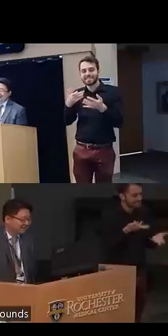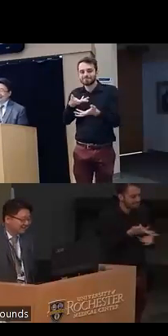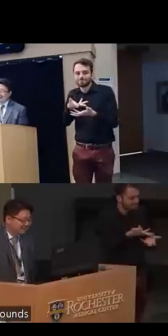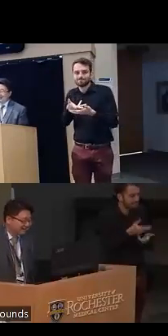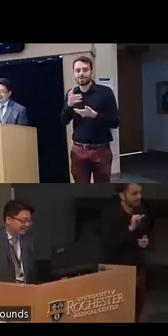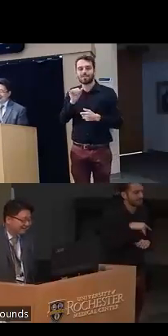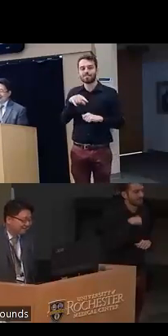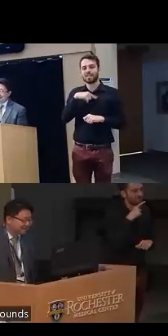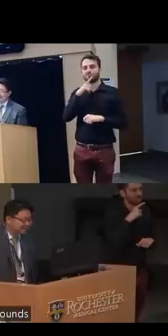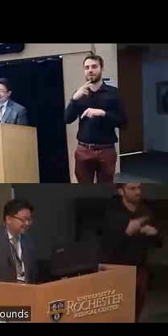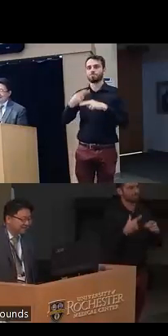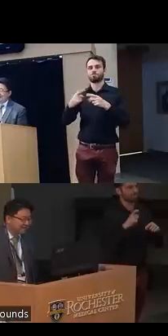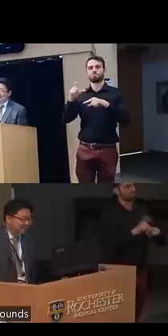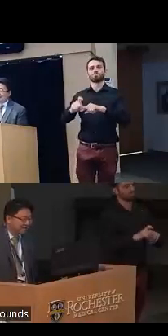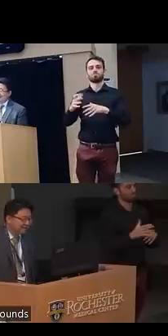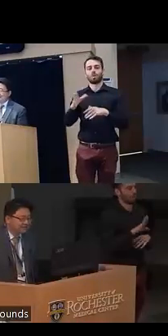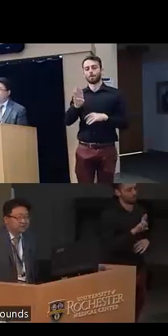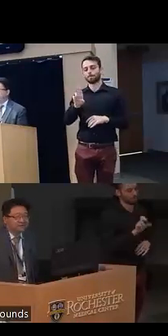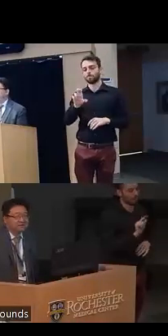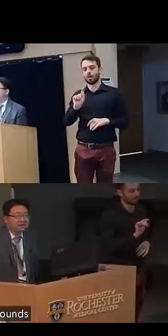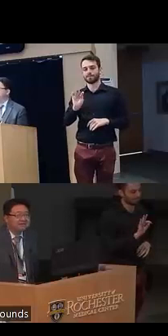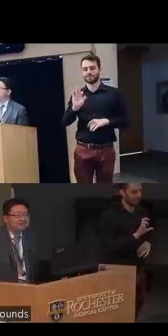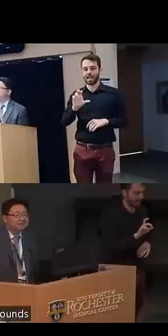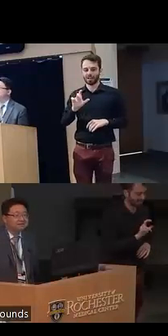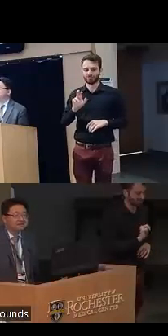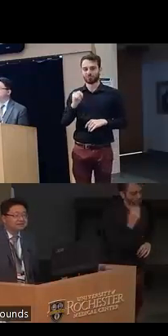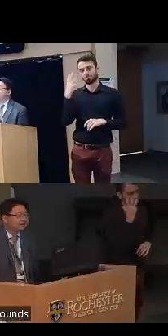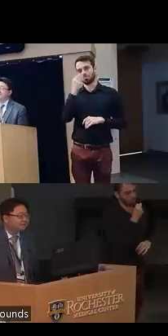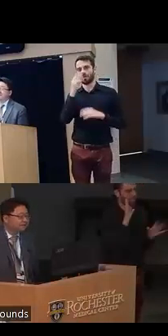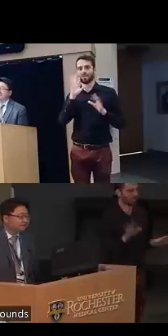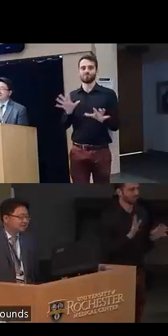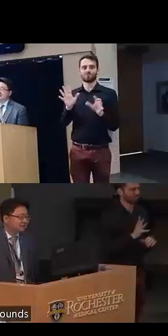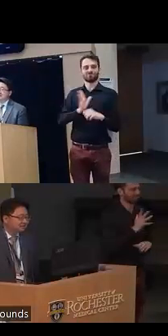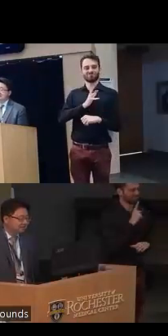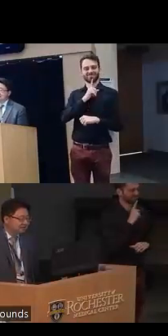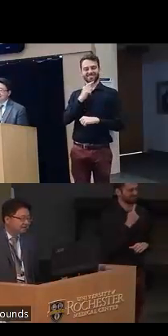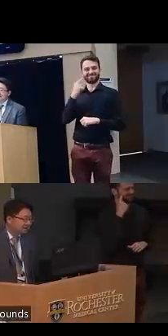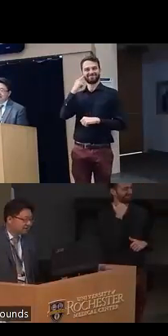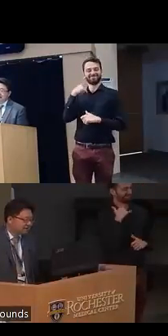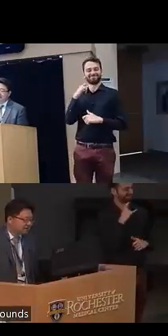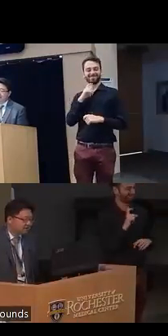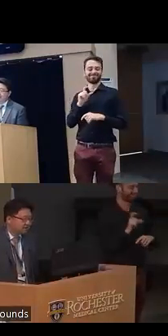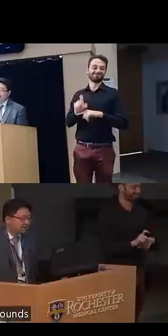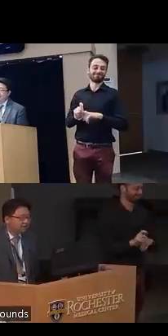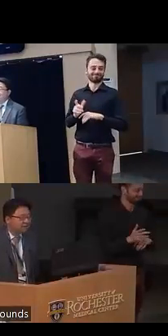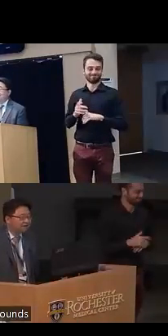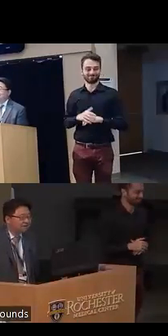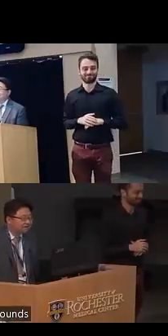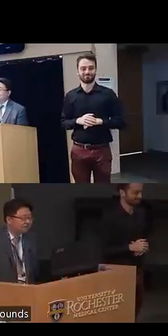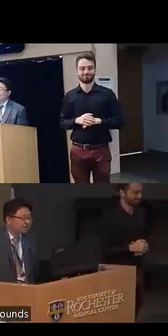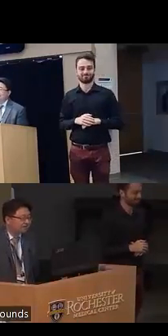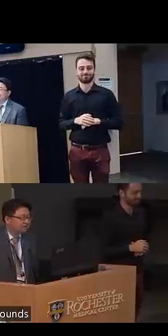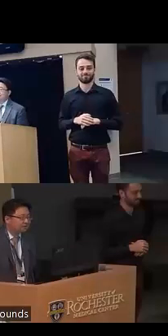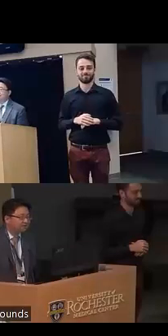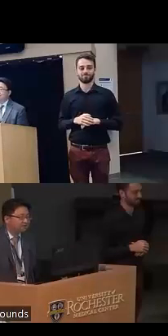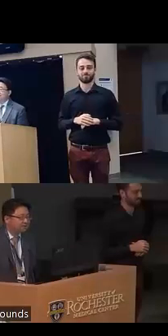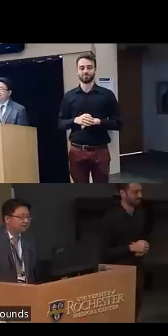that that idea and uh so over the next several months three nine thousand along with 49 200